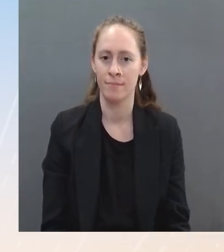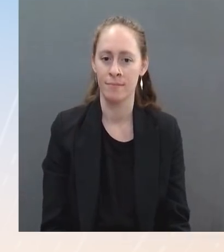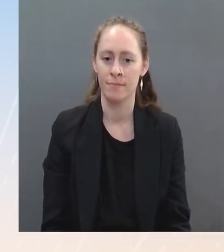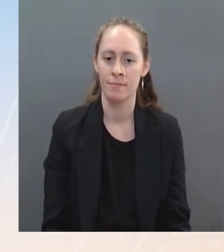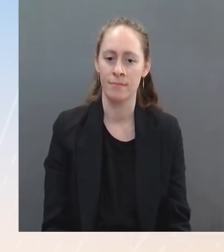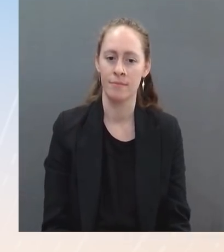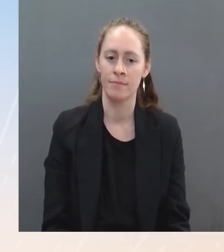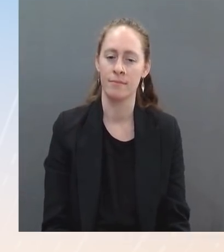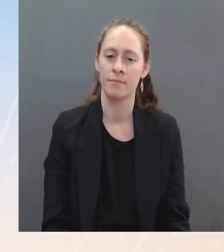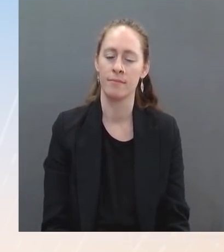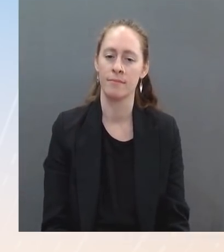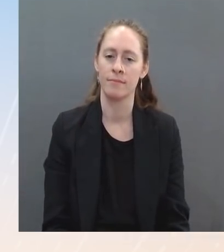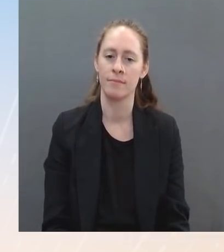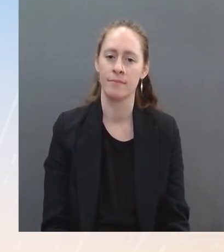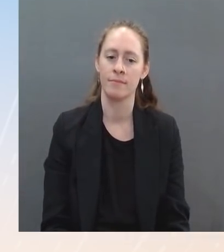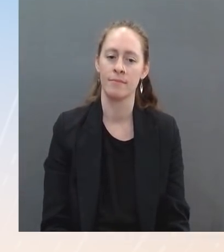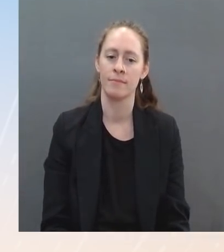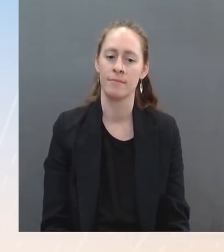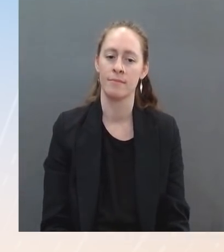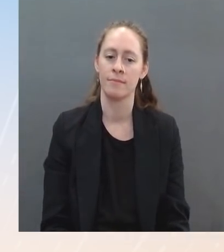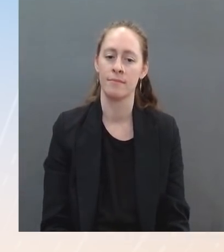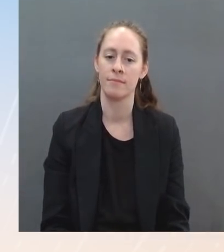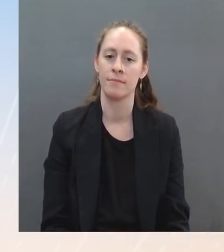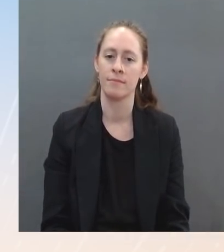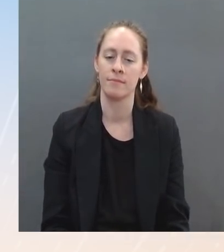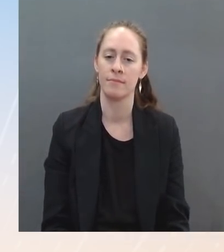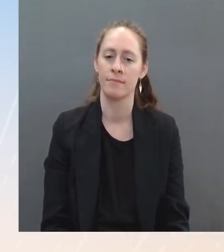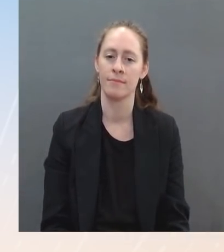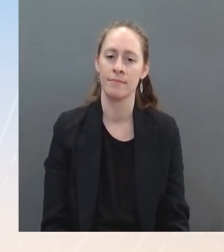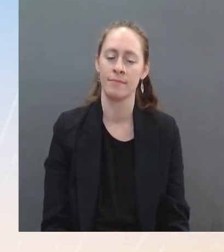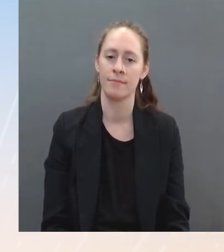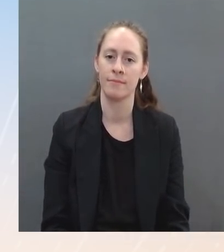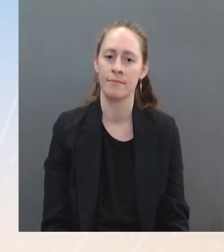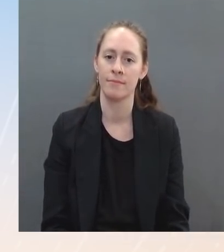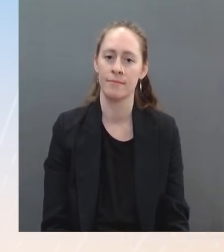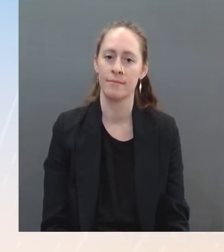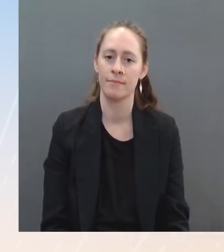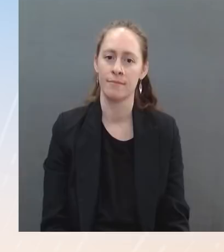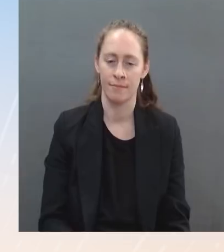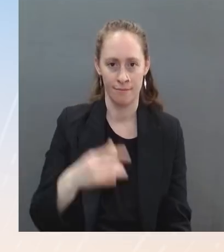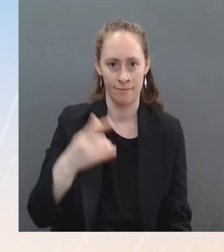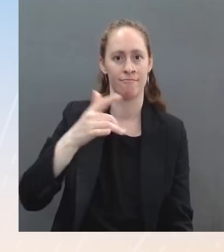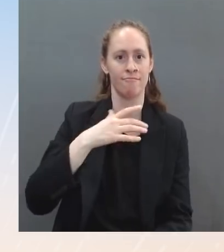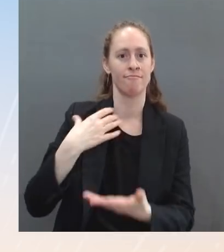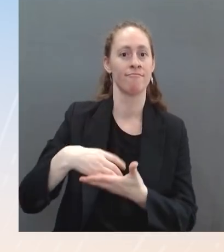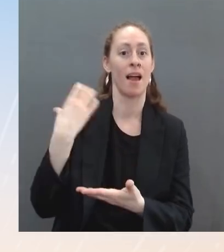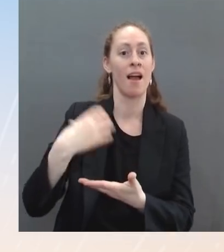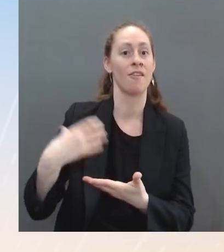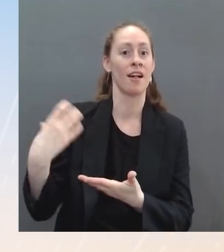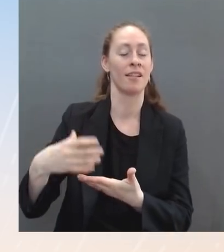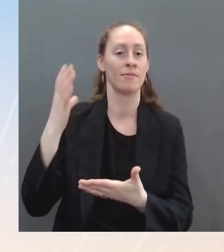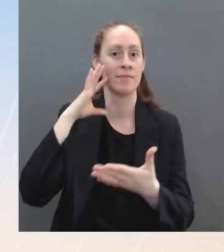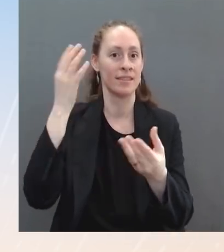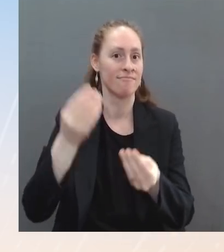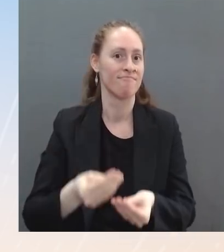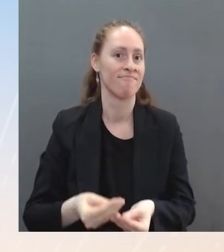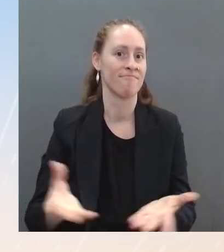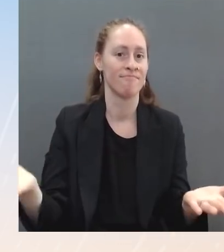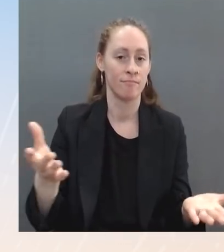This move does not resolve the structural deficit that we have. In the last two times the administration released barrels of oil,